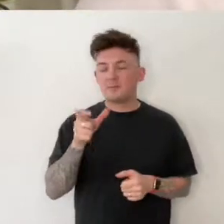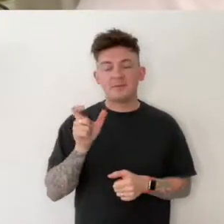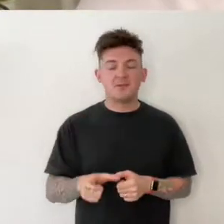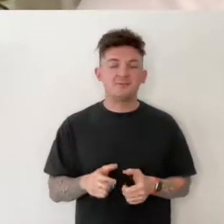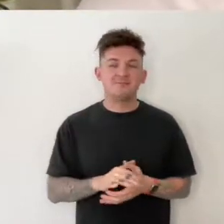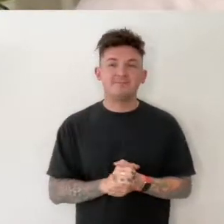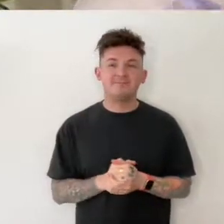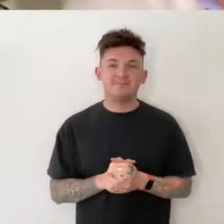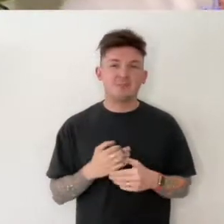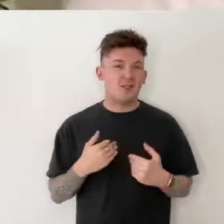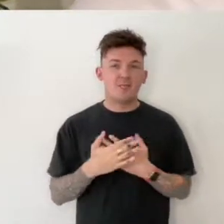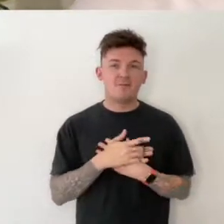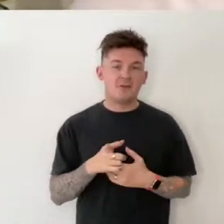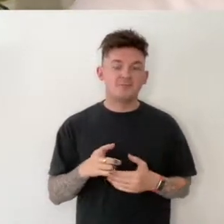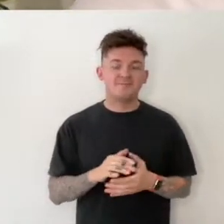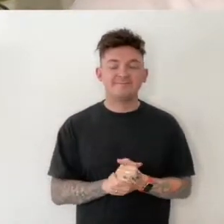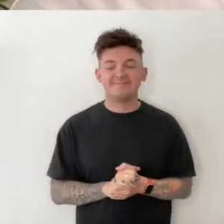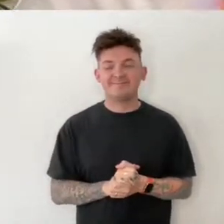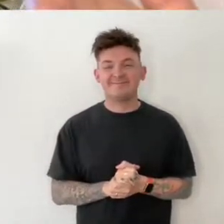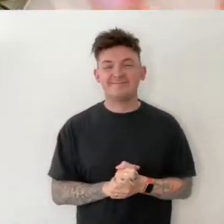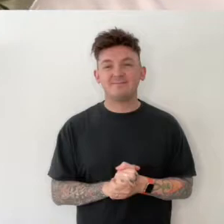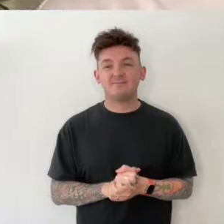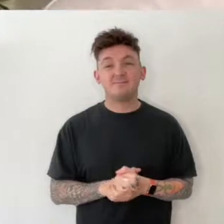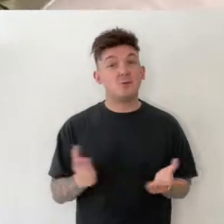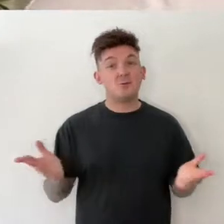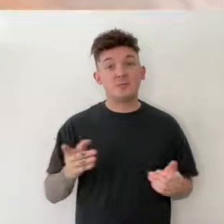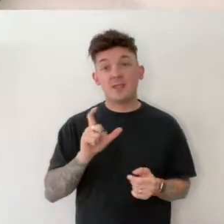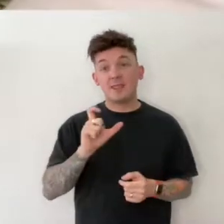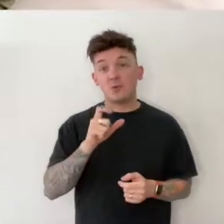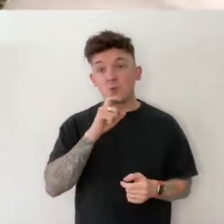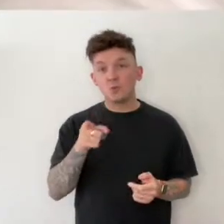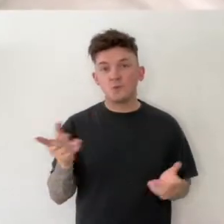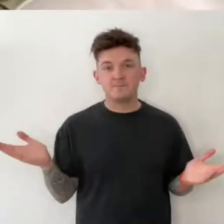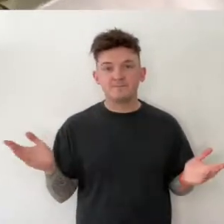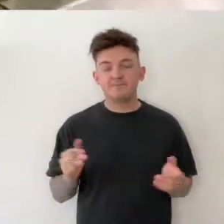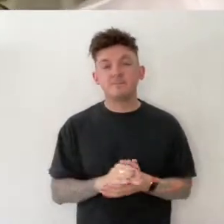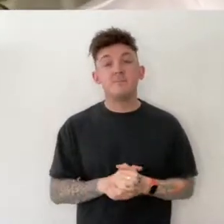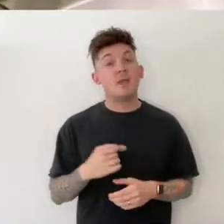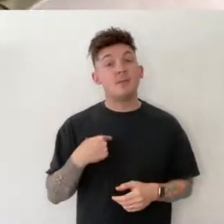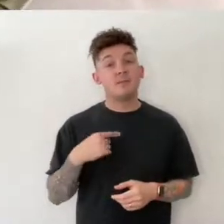person, i absolutely adore Cathy. off you go who are you? oh i'm Cathy i'm from the